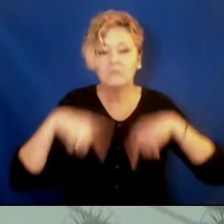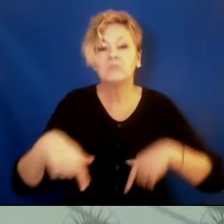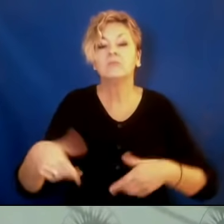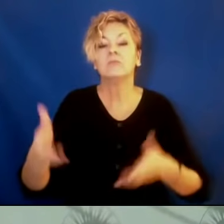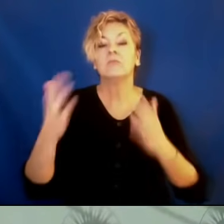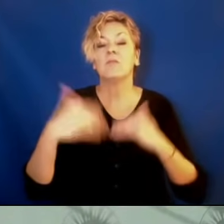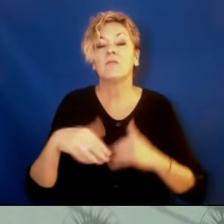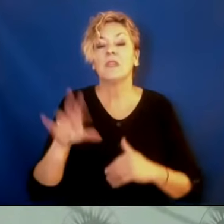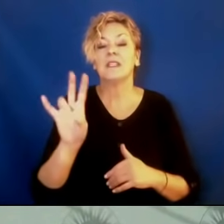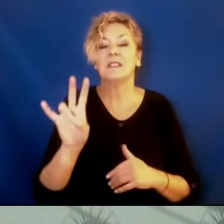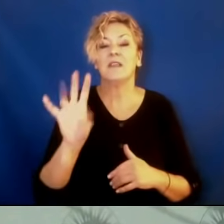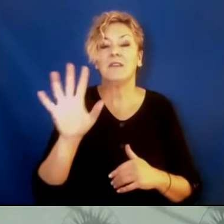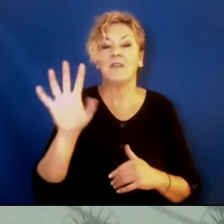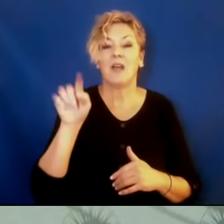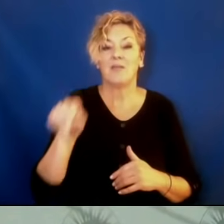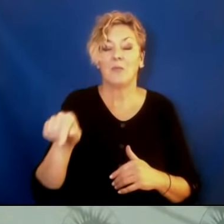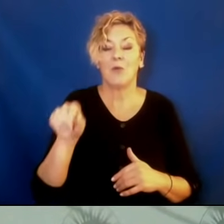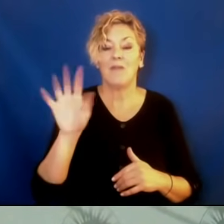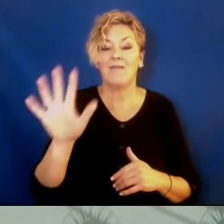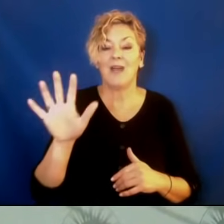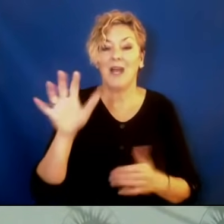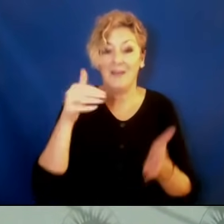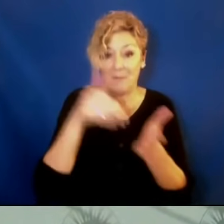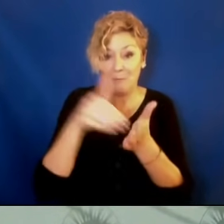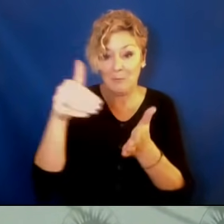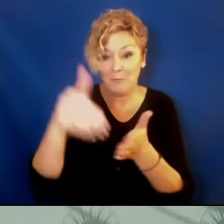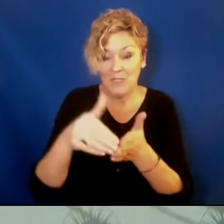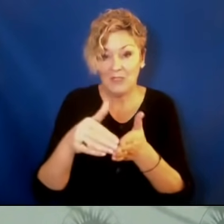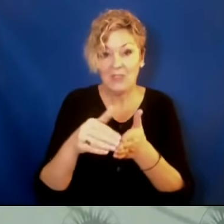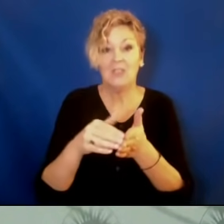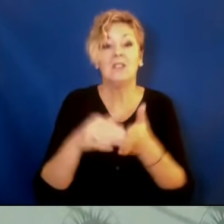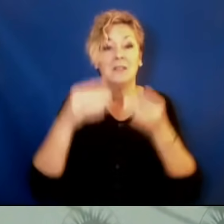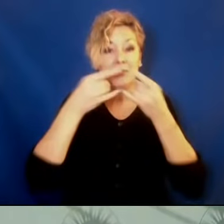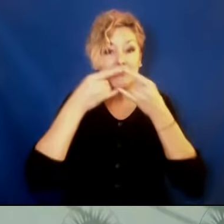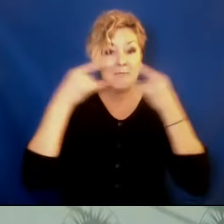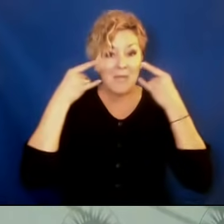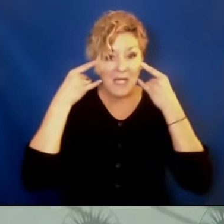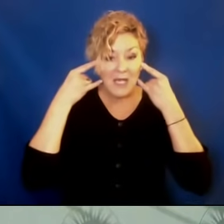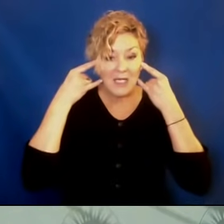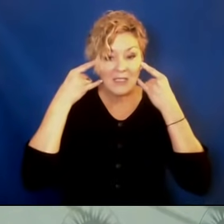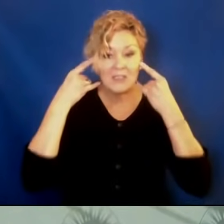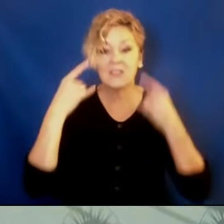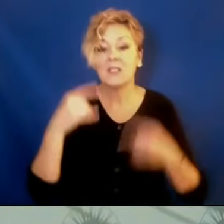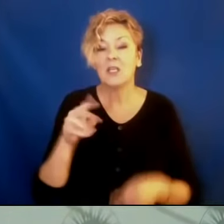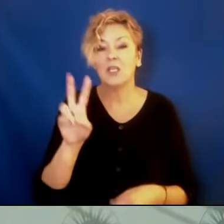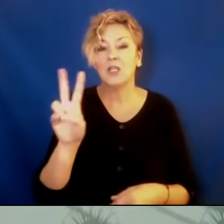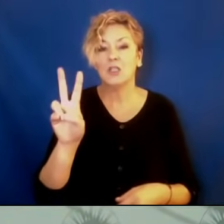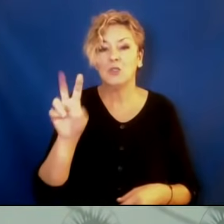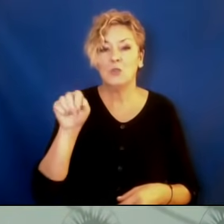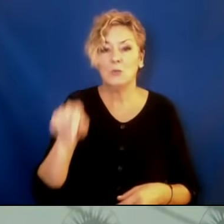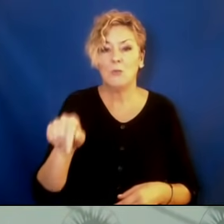Part of the reflection from this and as you know on Monday we give an update on the PPE